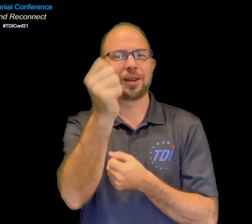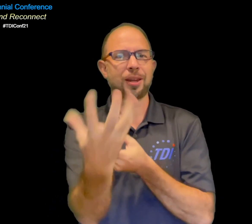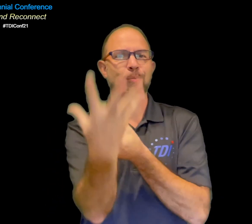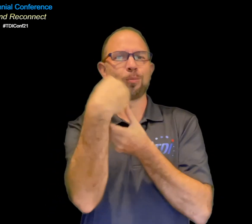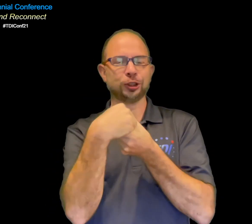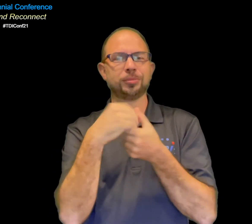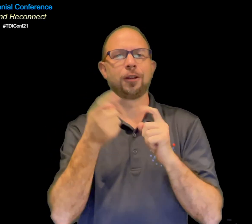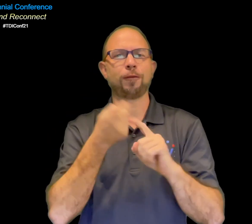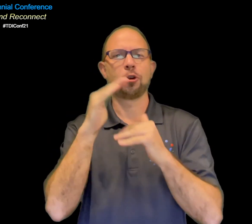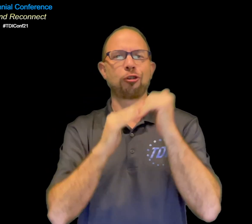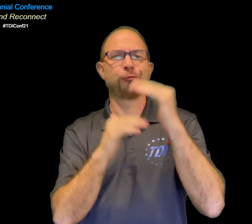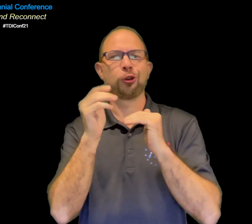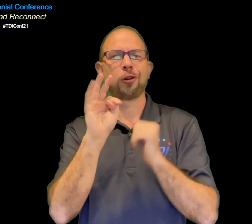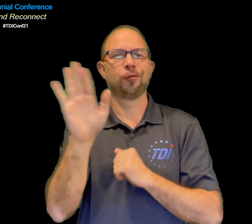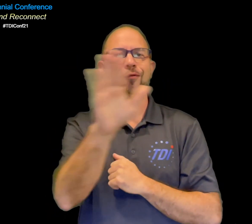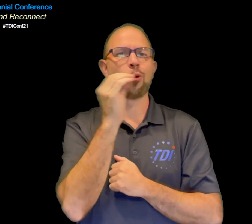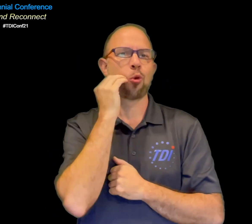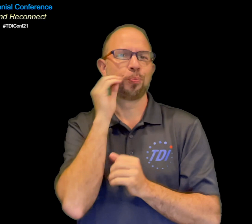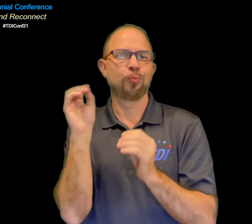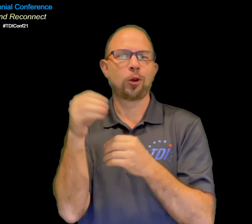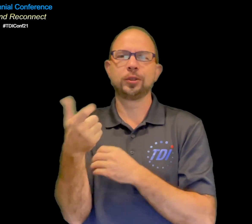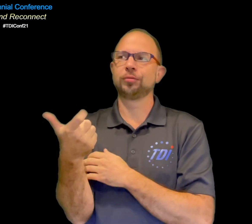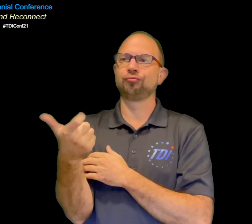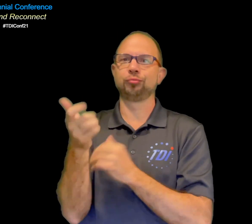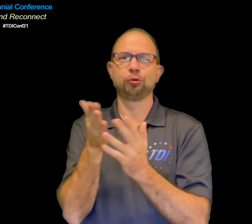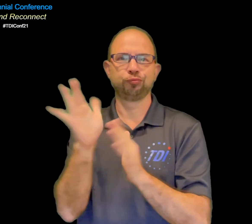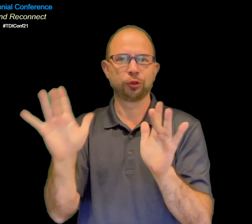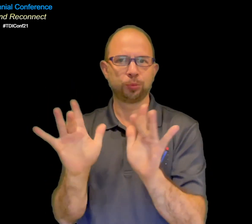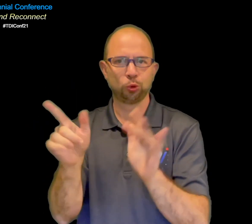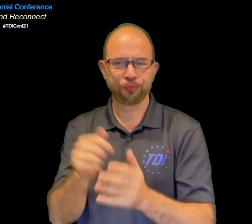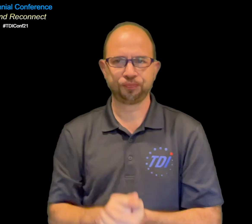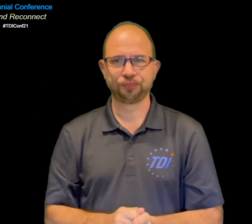You can participate from the comfort of your home office. through a computer.